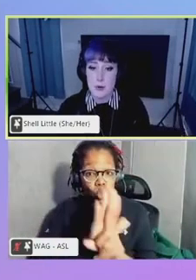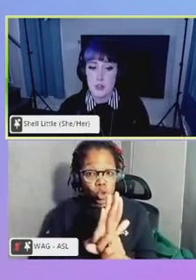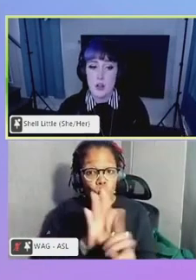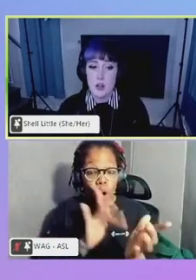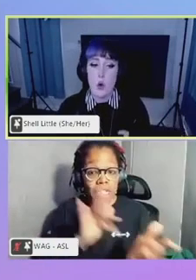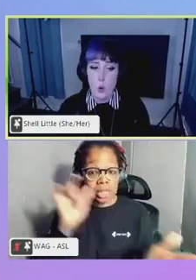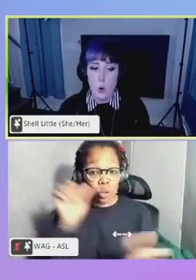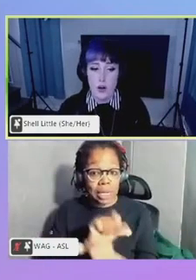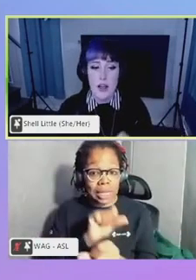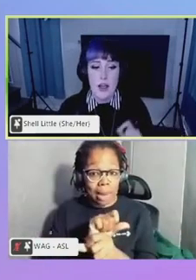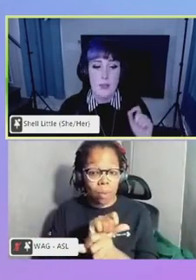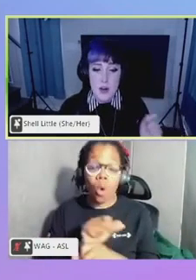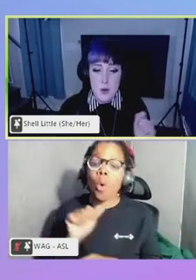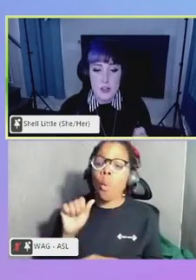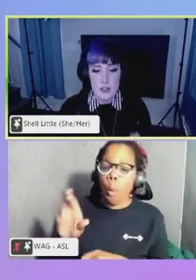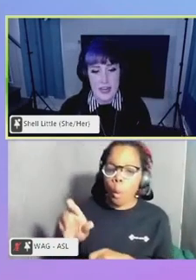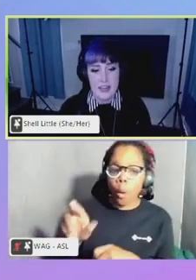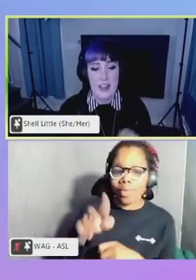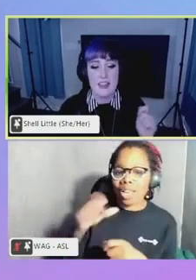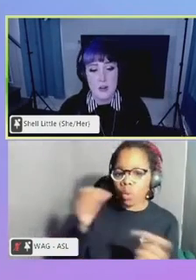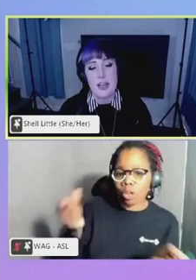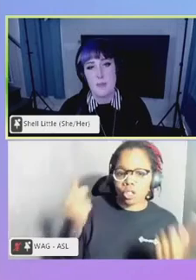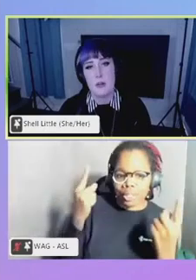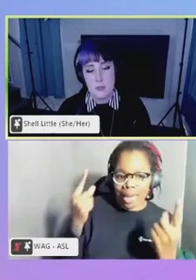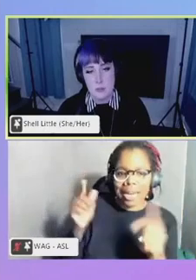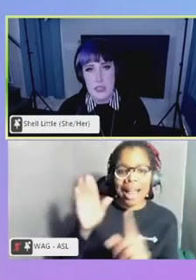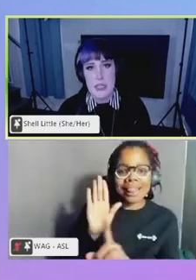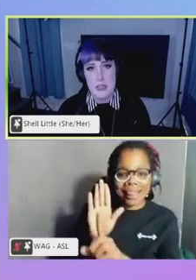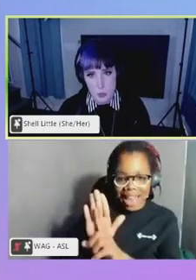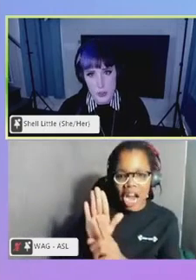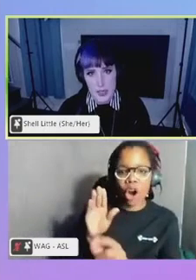doing advocacy. On top of that, we're doing speaking engagements or we are training people. That is not really in